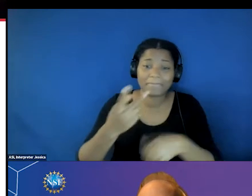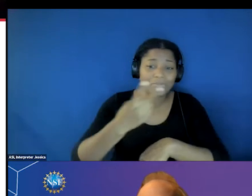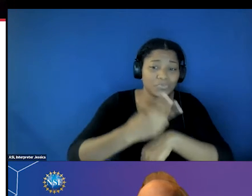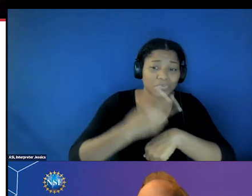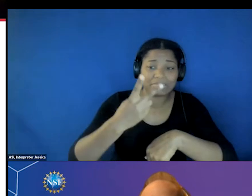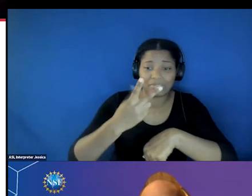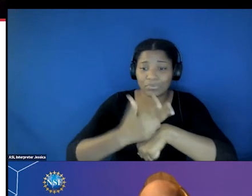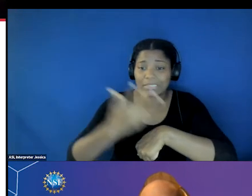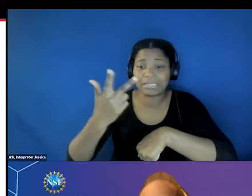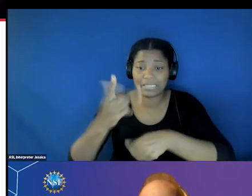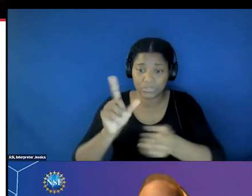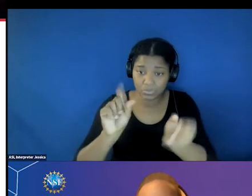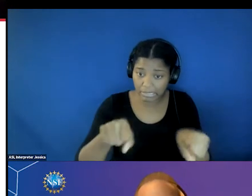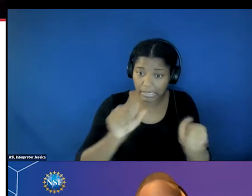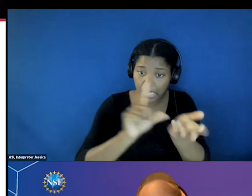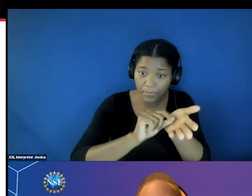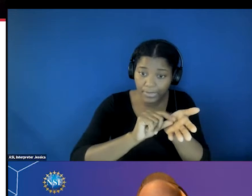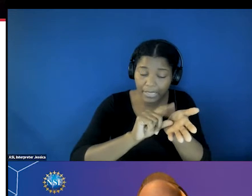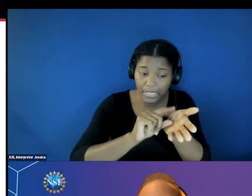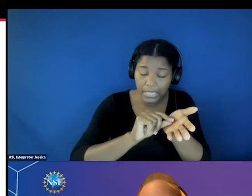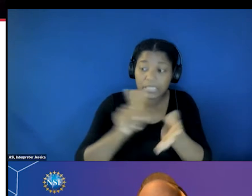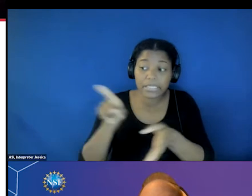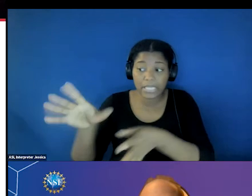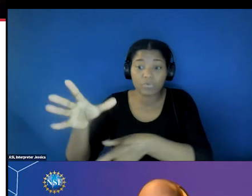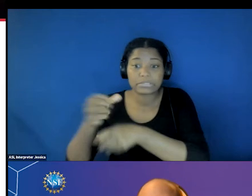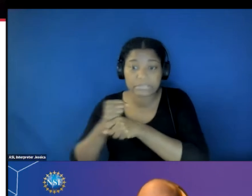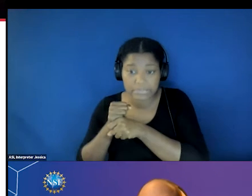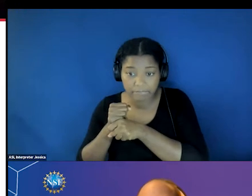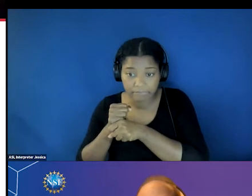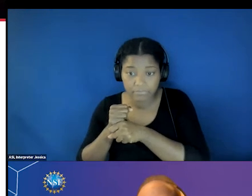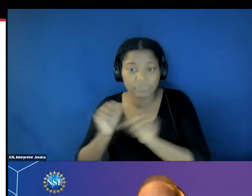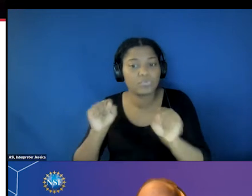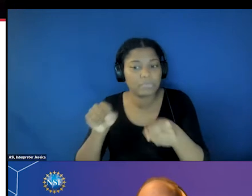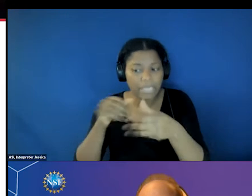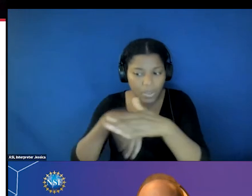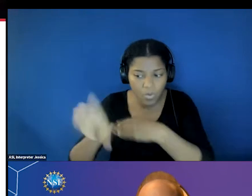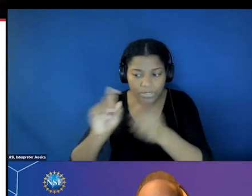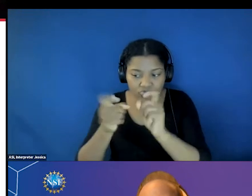to print out the proposal as received by NSF and make whatever changes that you need